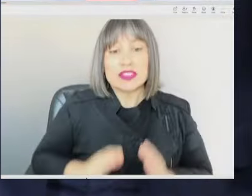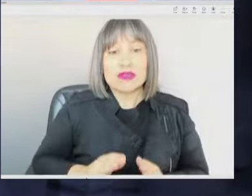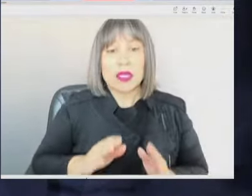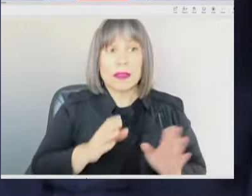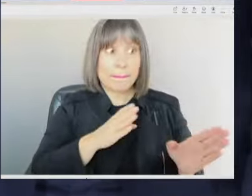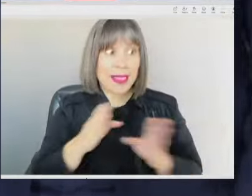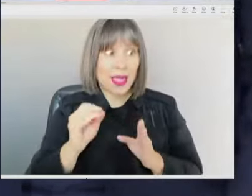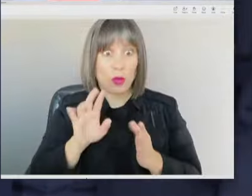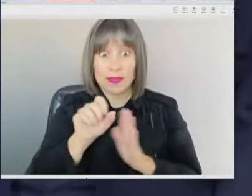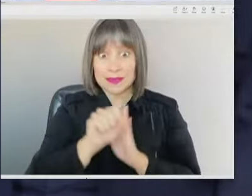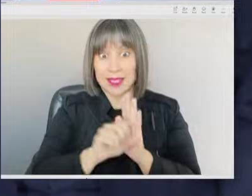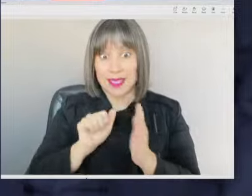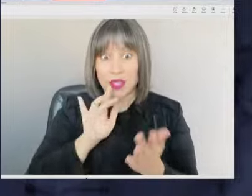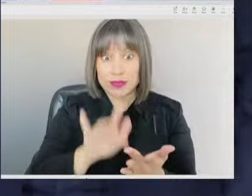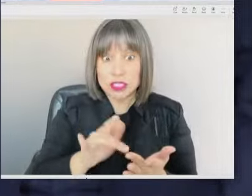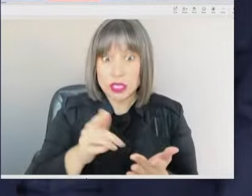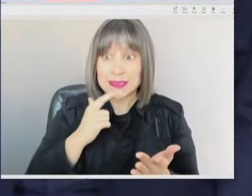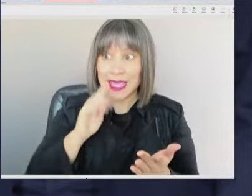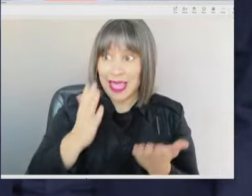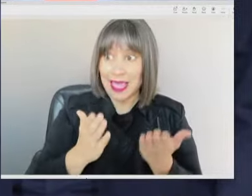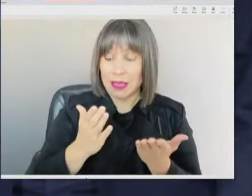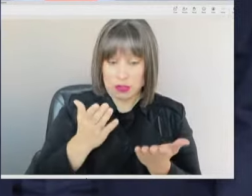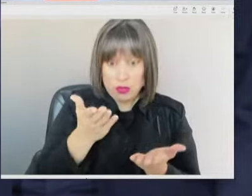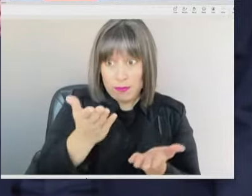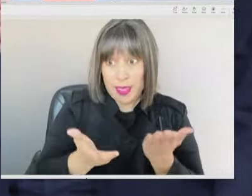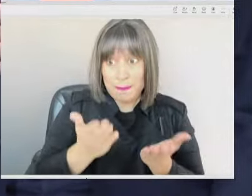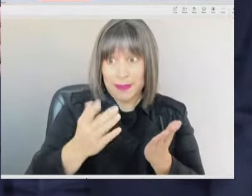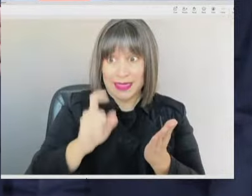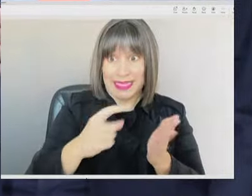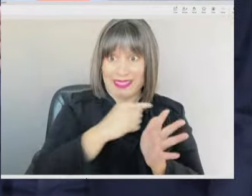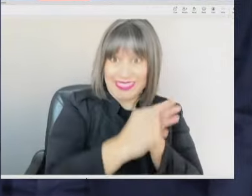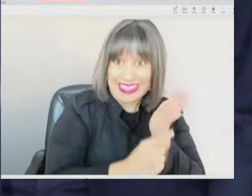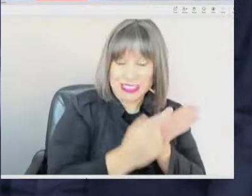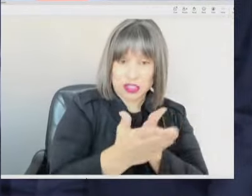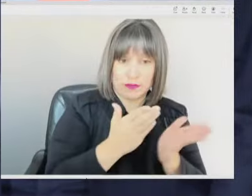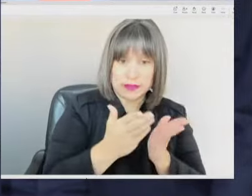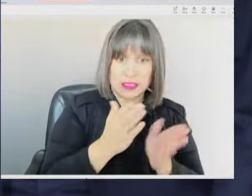need these types of services proactively. Hey, here's how we're going to help you do that. Could